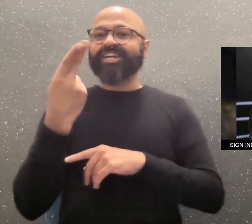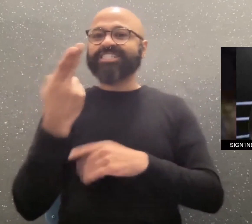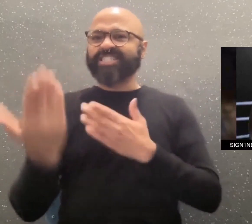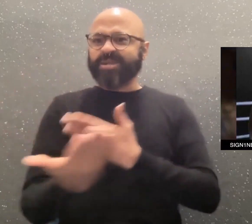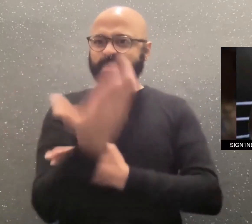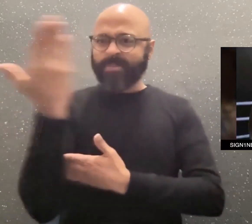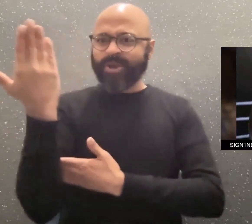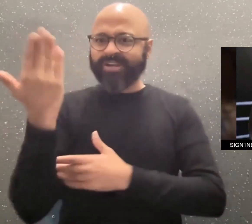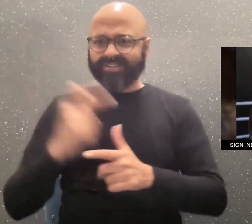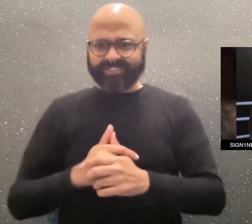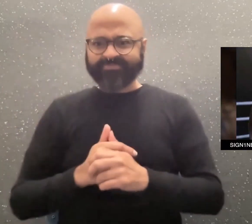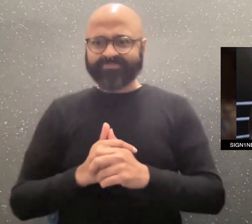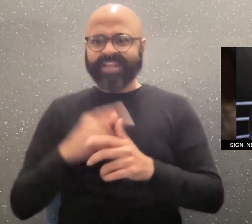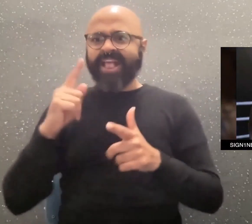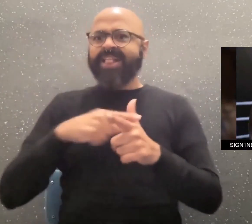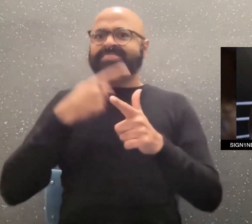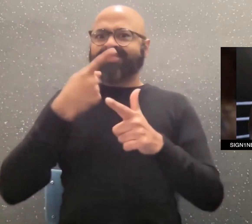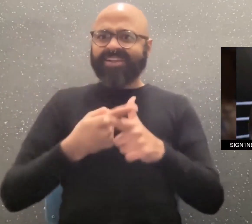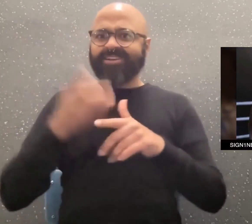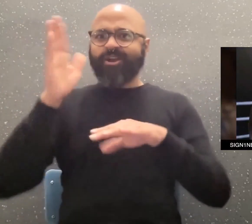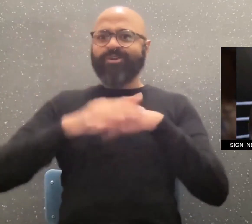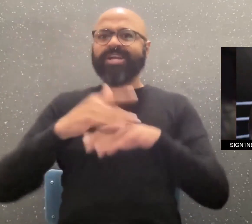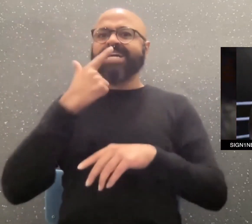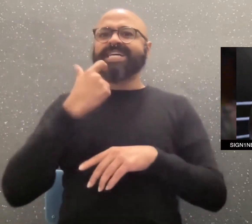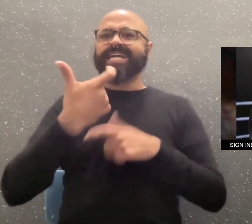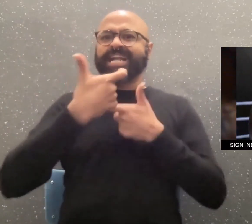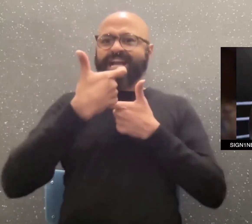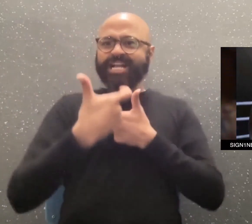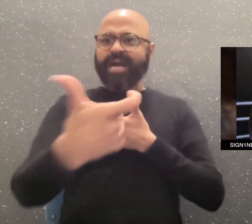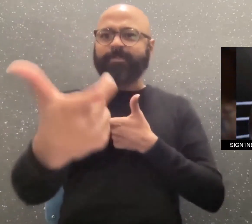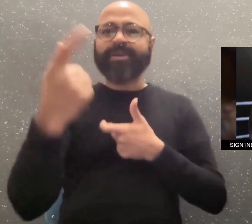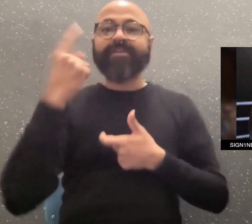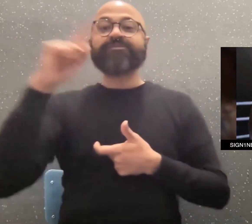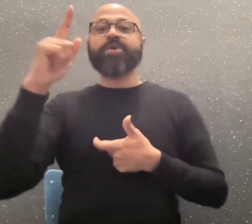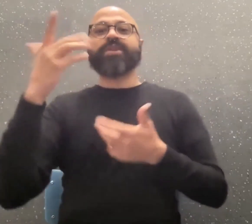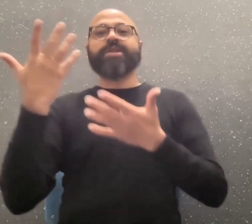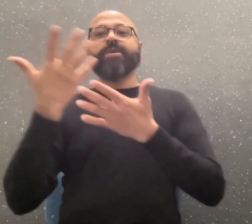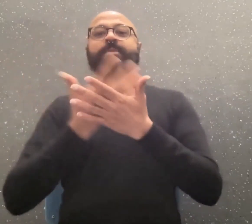then being on the red carpet for the movie premiere Thursday night